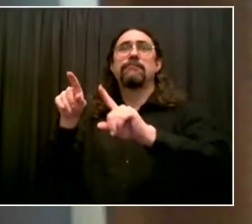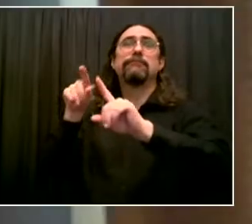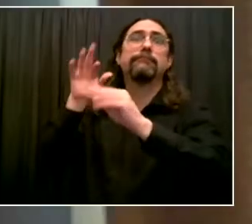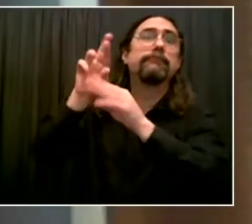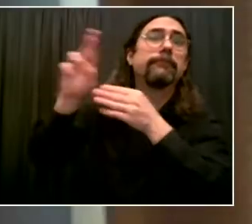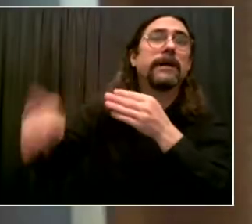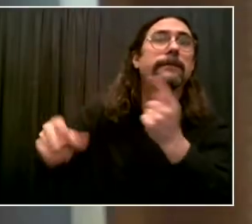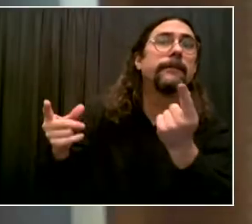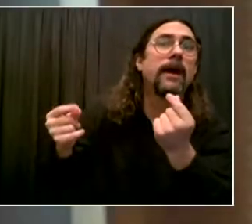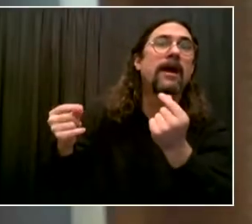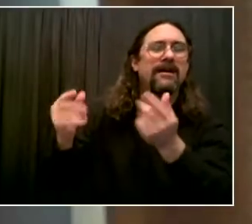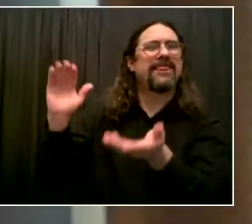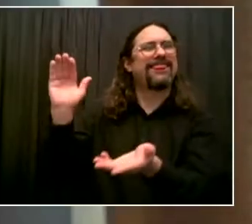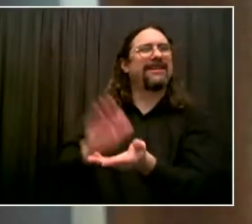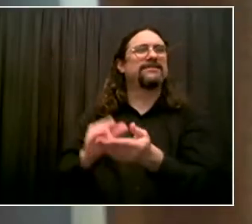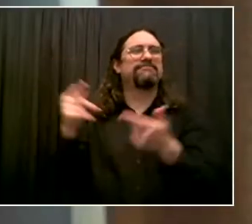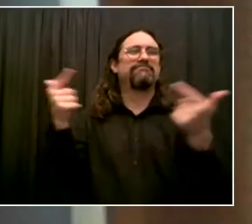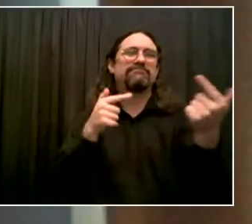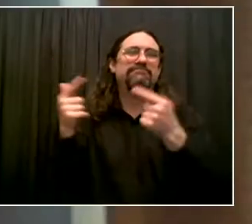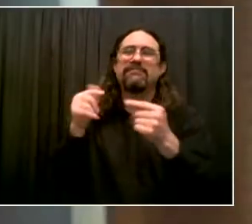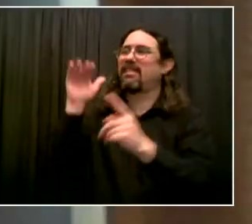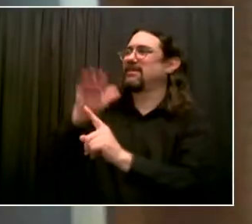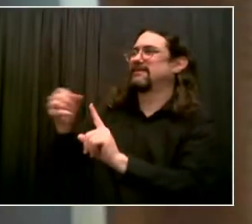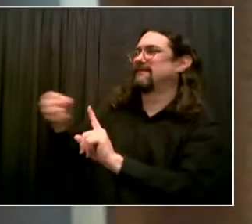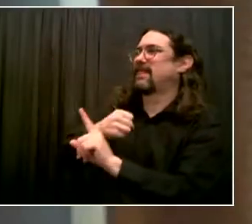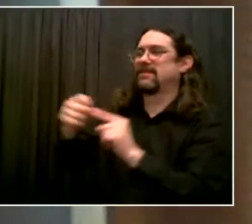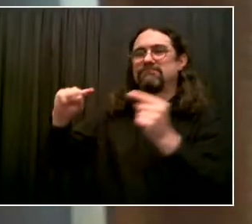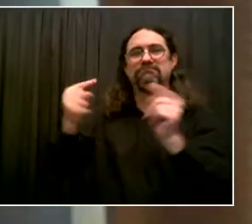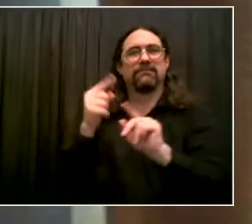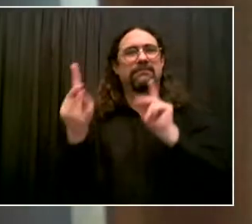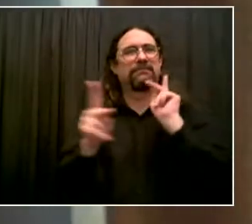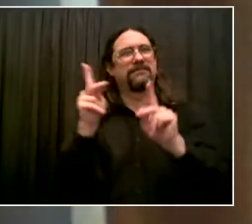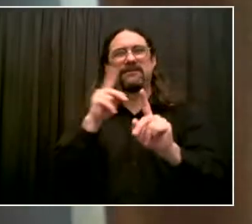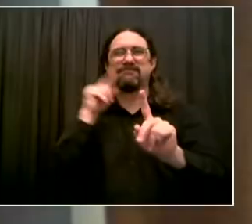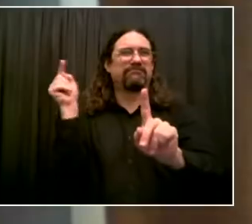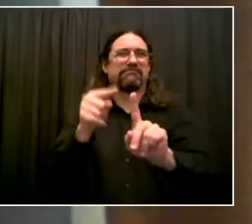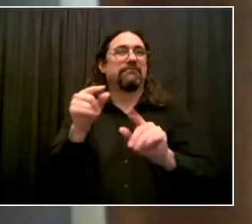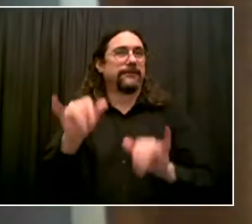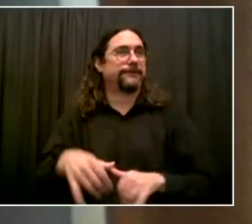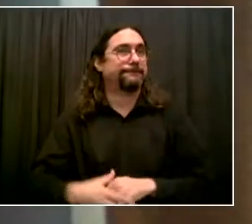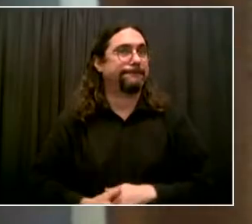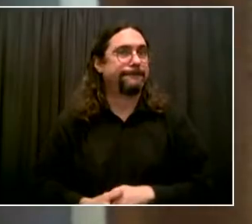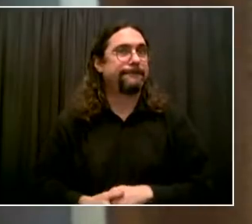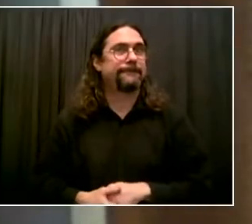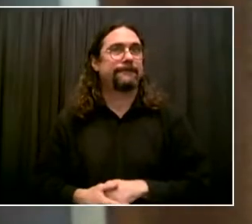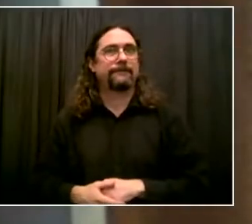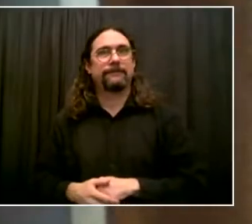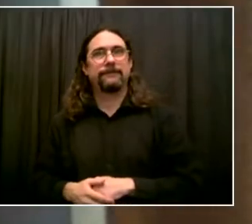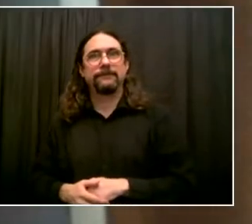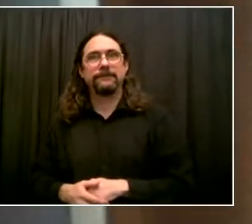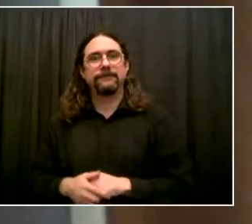OVER THE COURSE OF THE PANDEMIC. THE FIGHT FORMY CONSTITUENCY IS